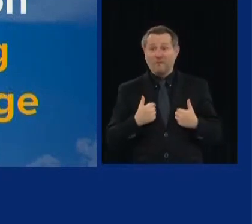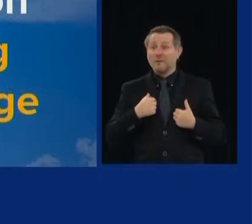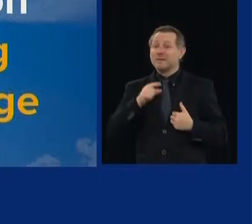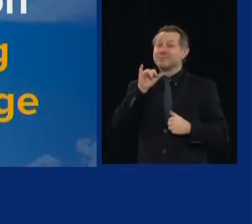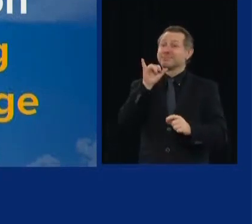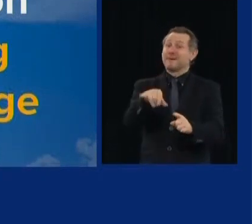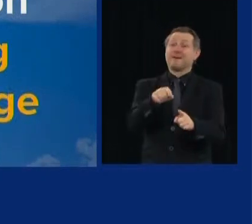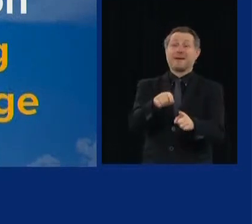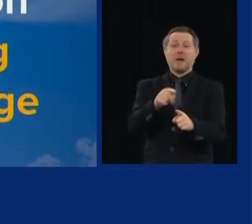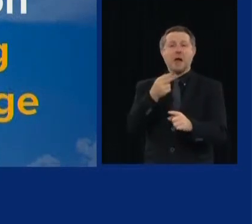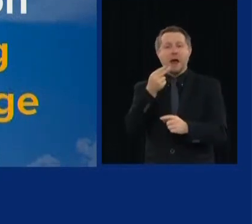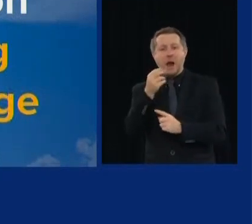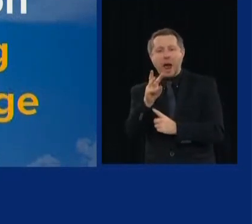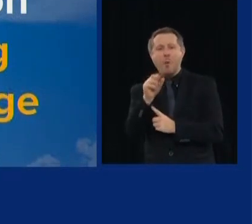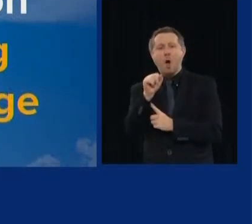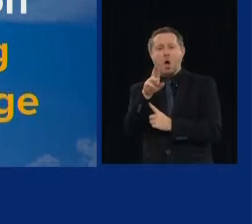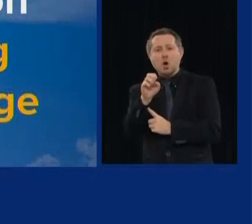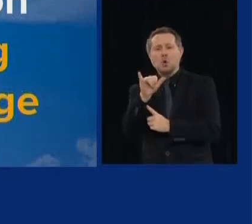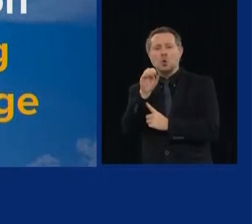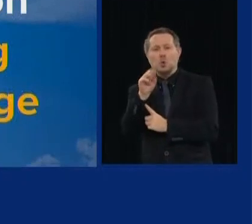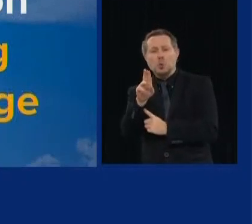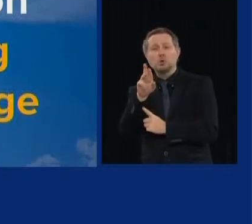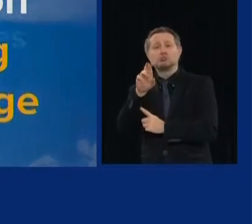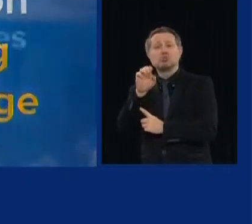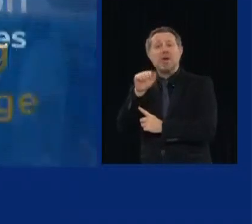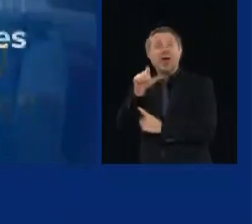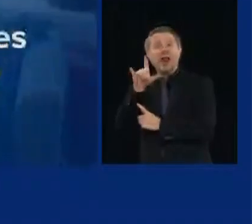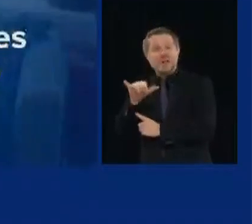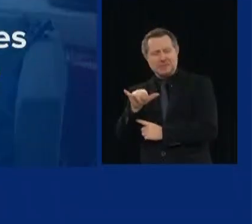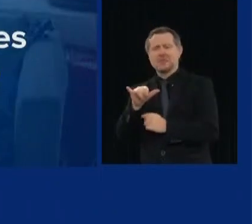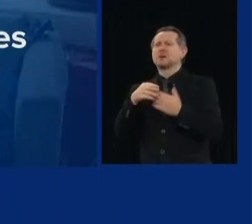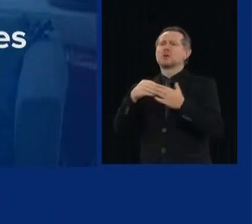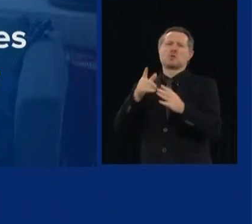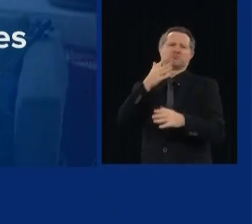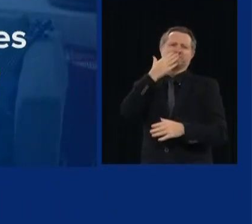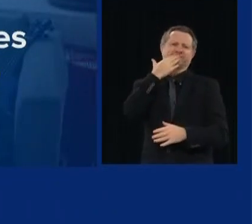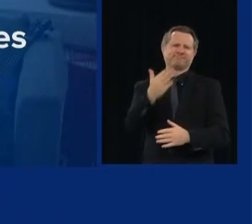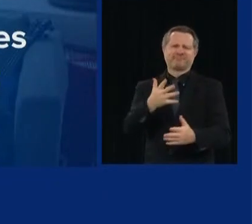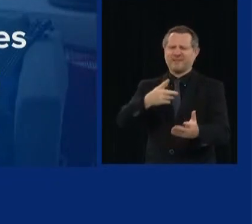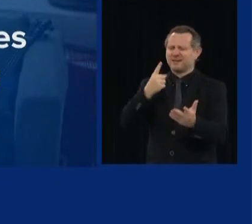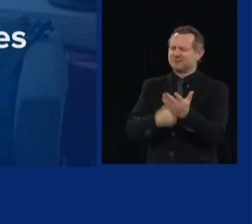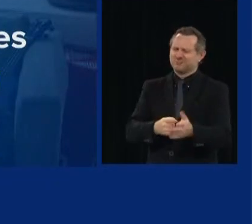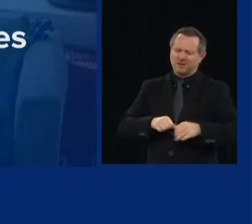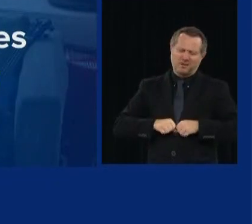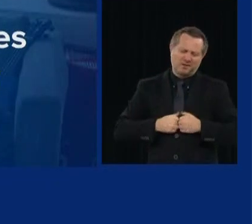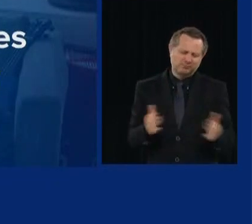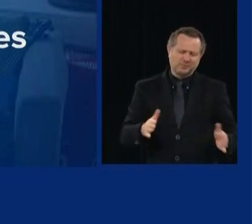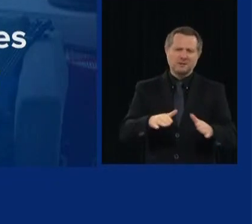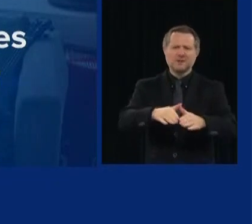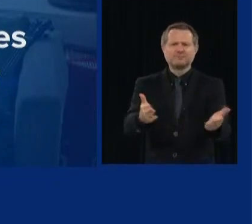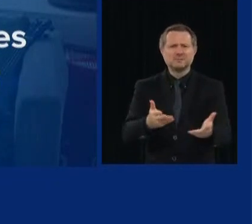INDIVIDUALLY. I KNOW IT'S BEEN HELPFUL FOR ME